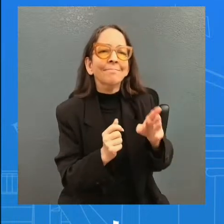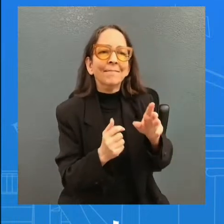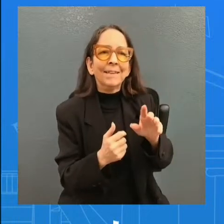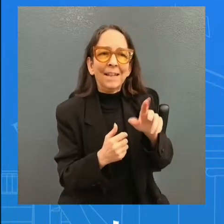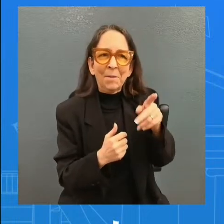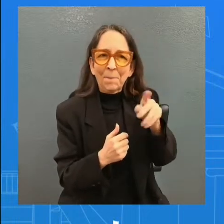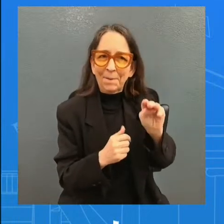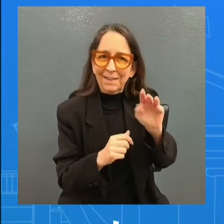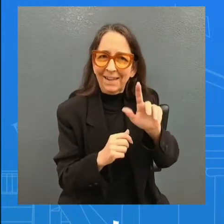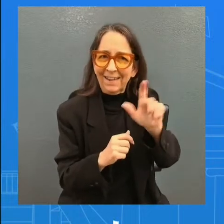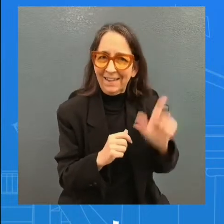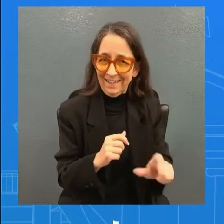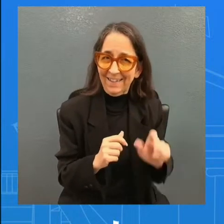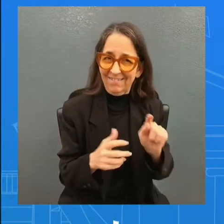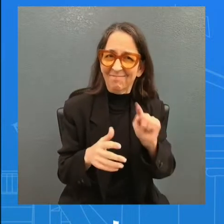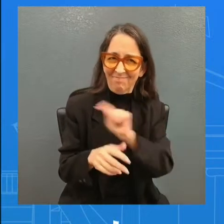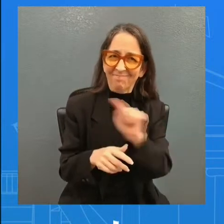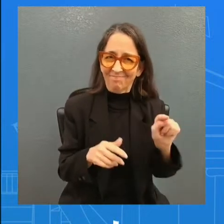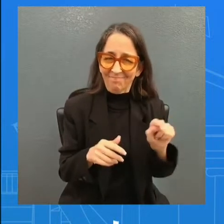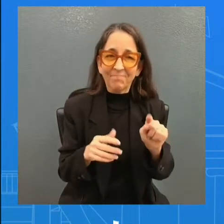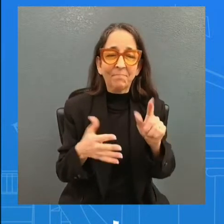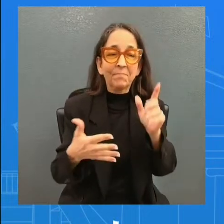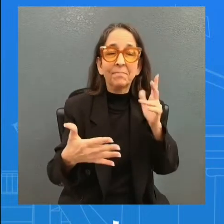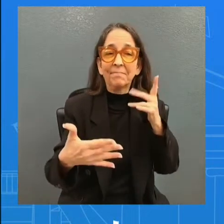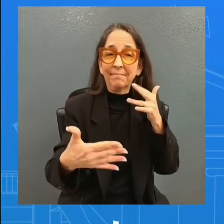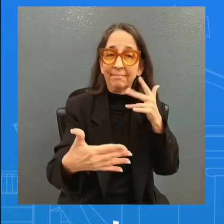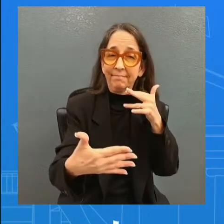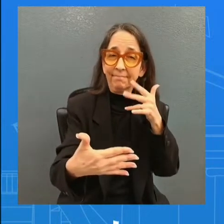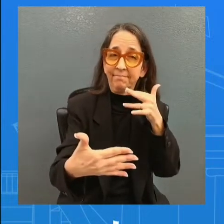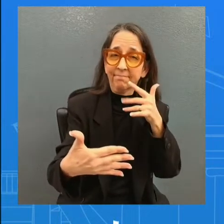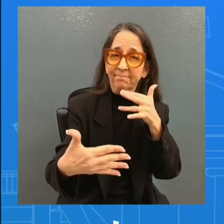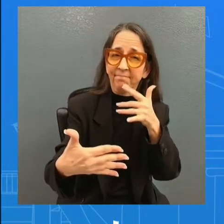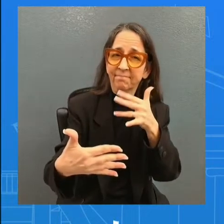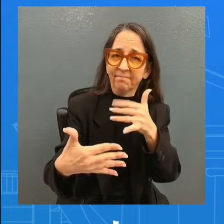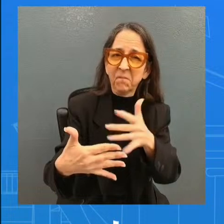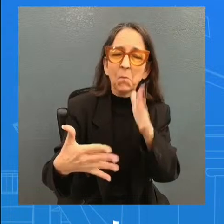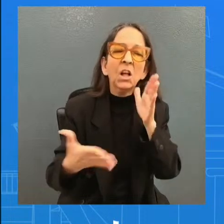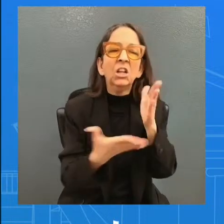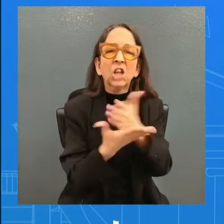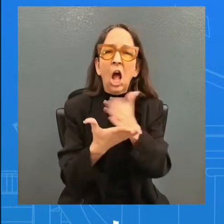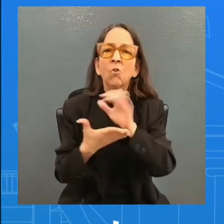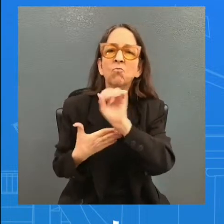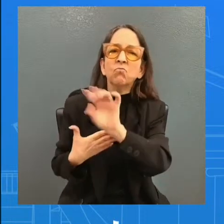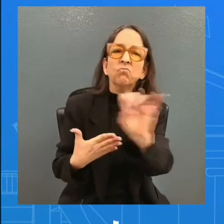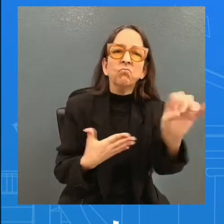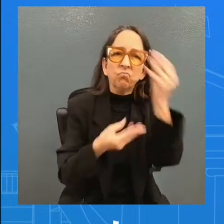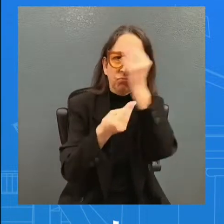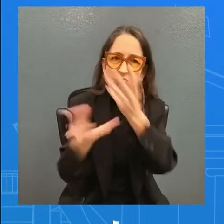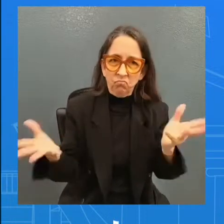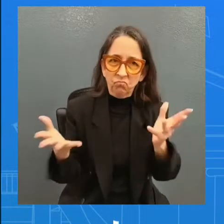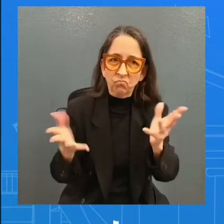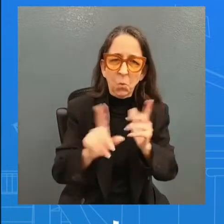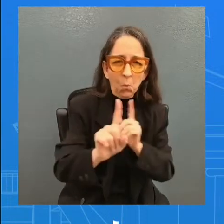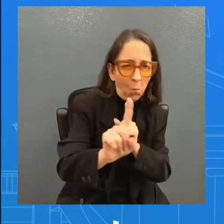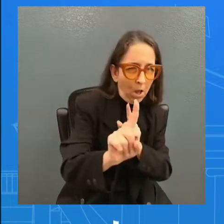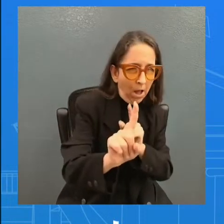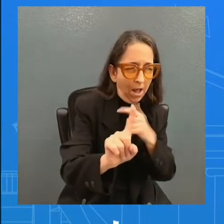to the trips and events to come. But before I even go to your questions, I have one more thing that I wanted to add -- a personal note.